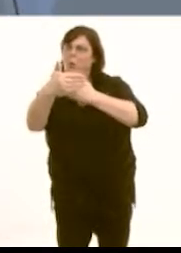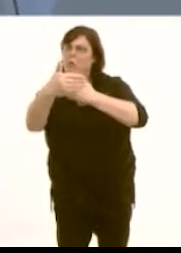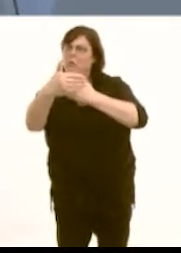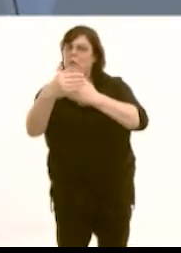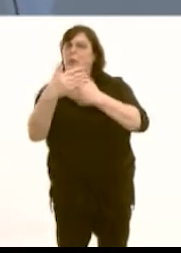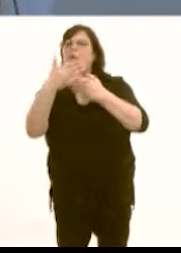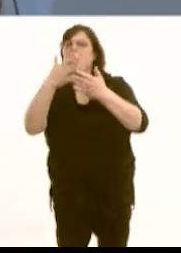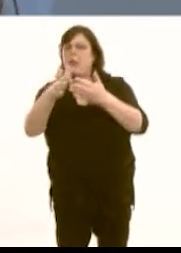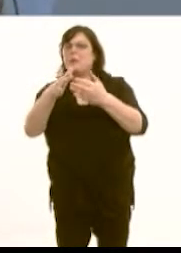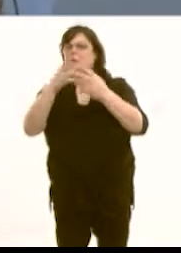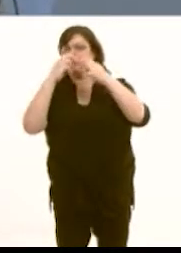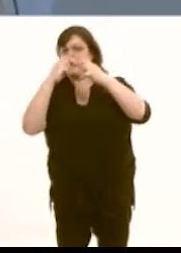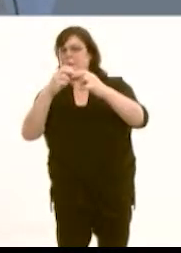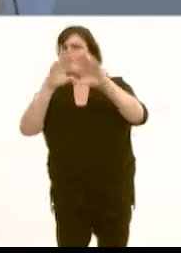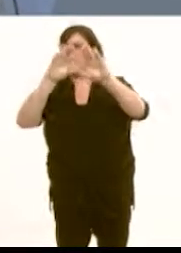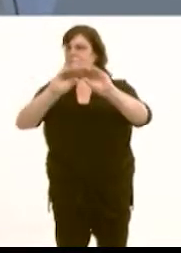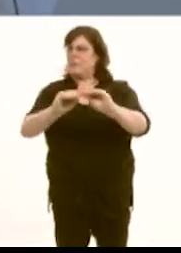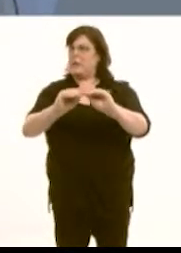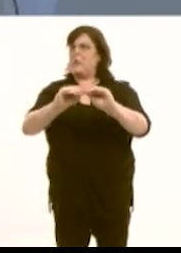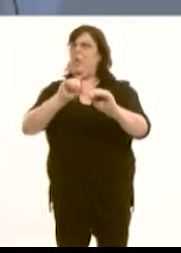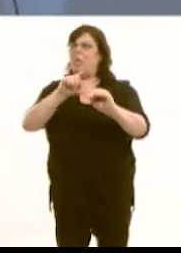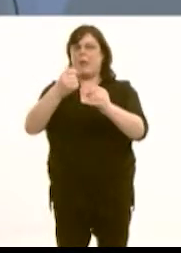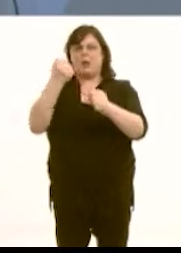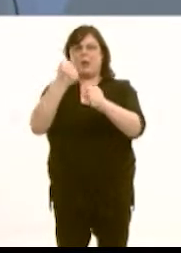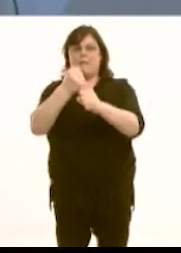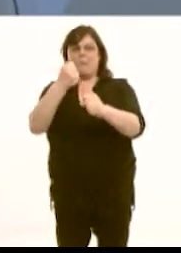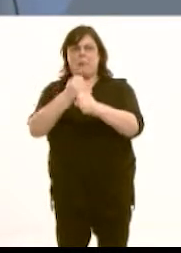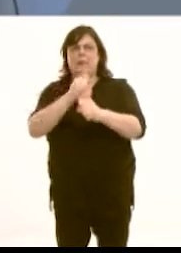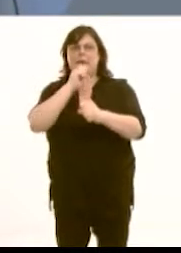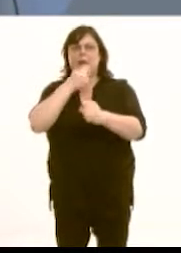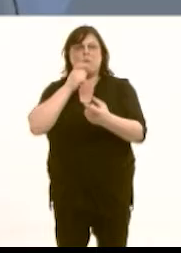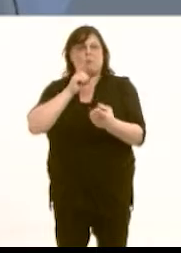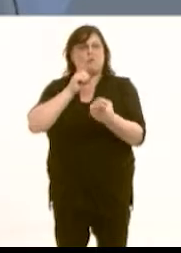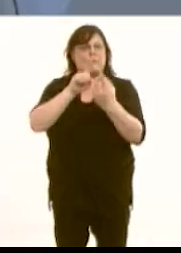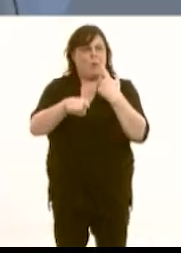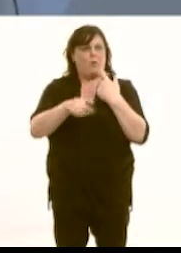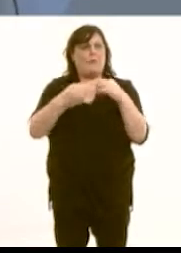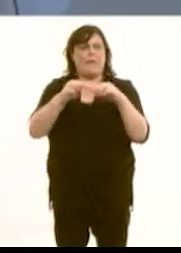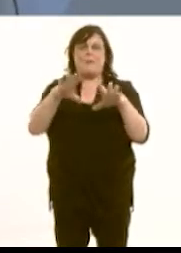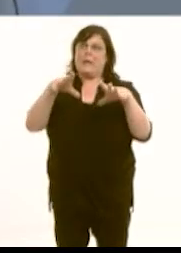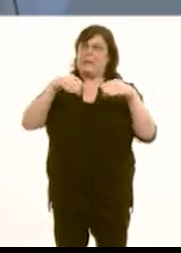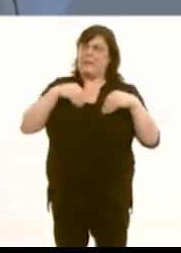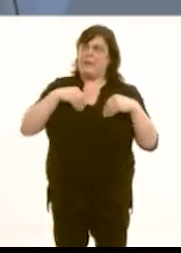and the Government will be in a position to give some concrete answers to perfectly legitimate questions?